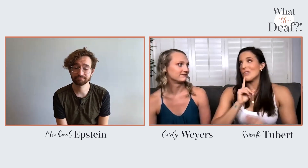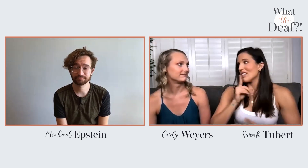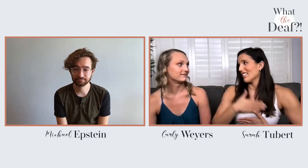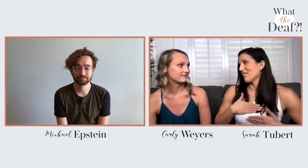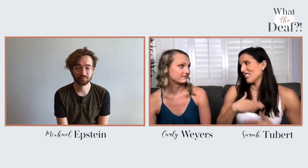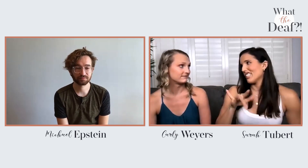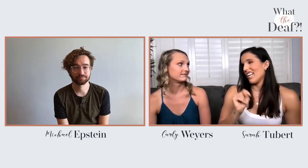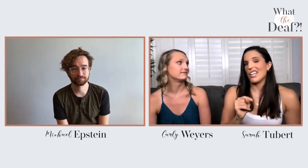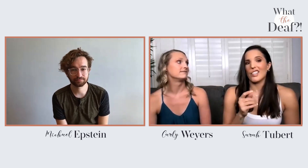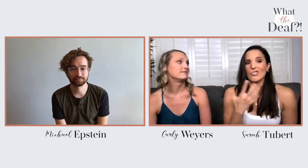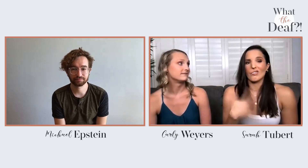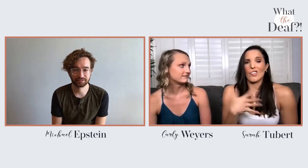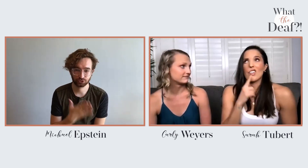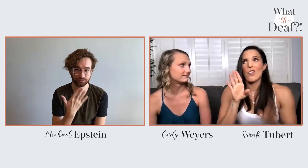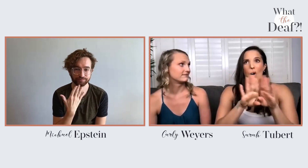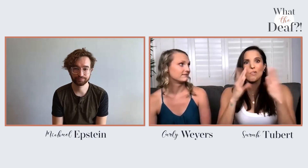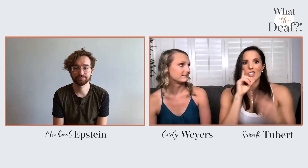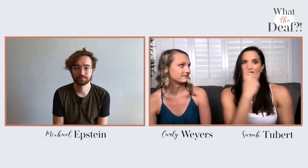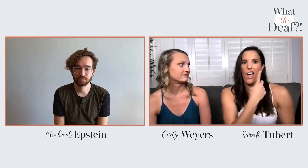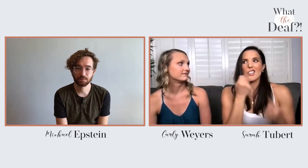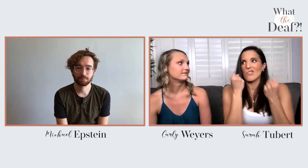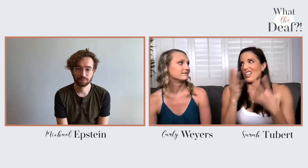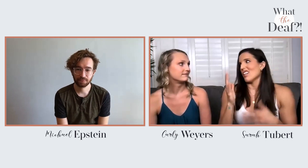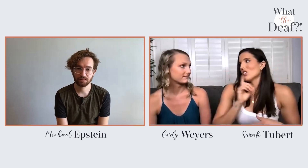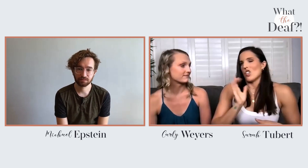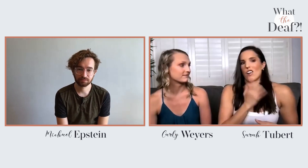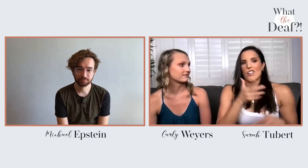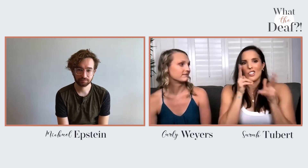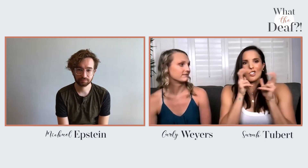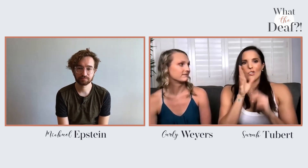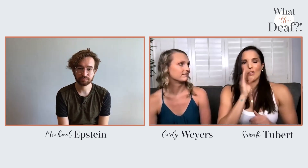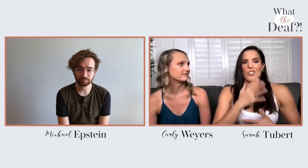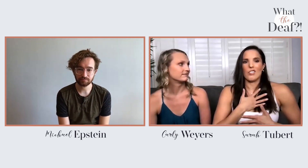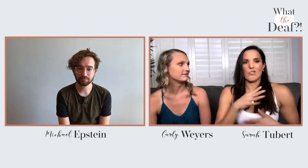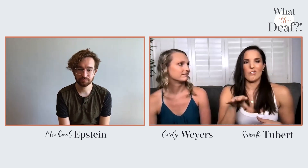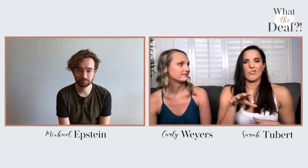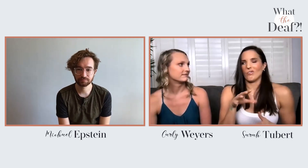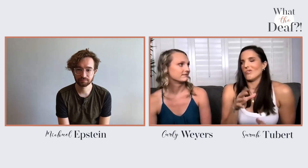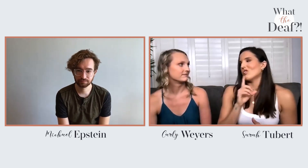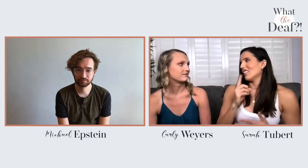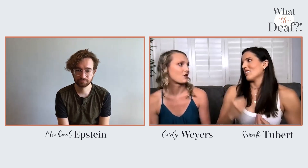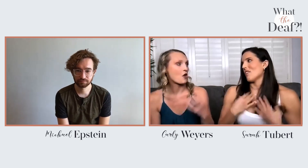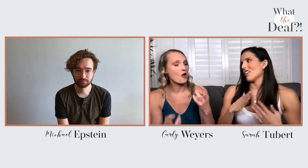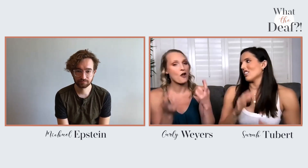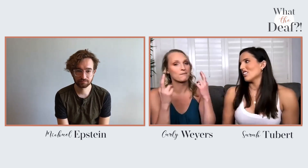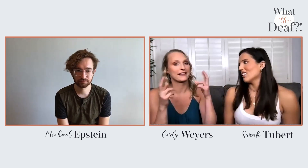We really appreciate it and wow. Well, thank you. You opened our eyes and I'm sure you made an impact to our listeners.